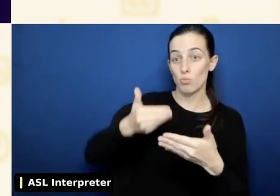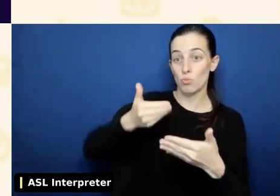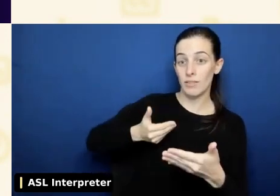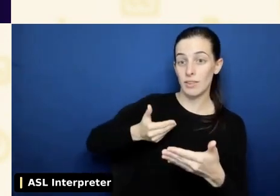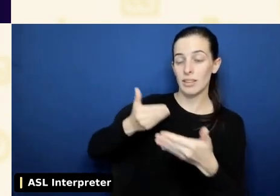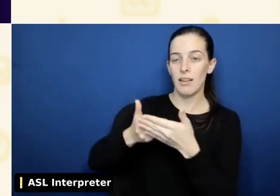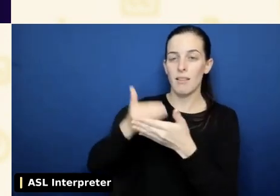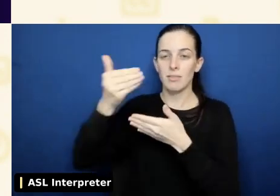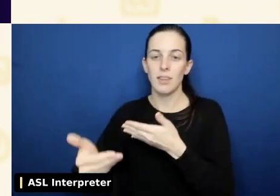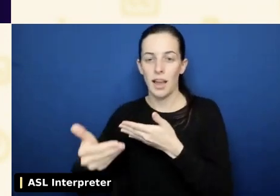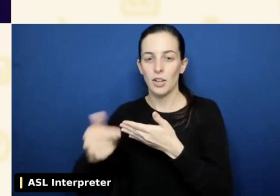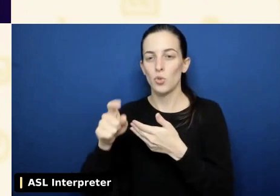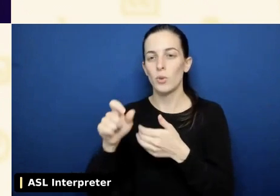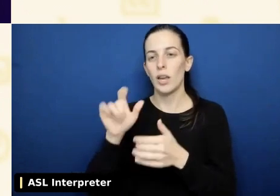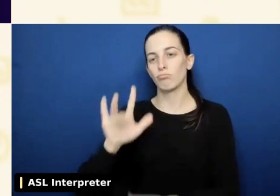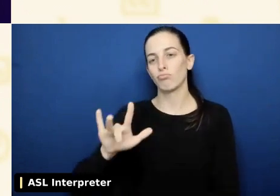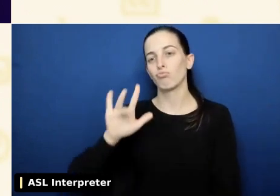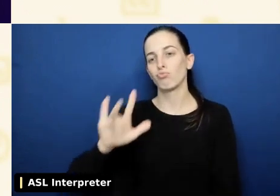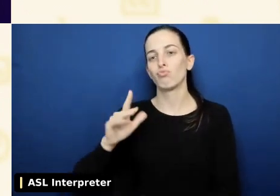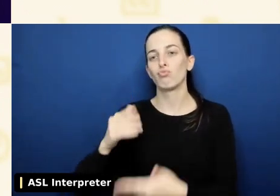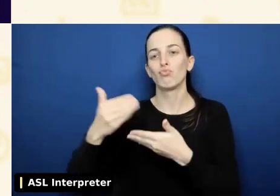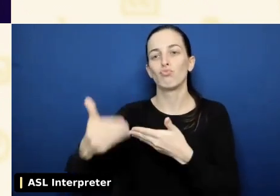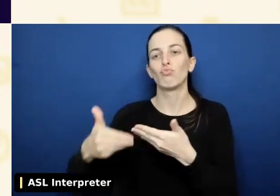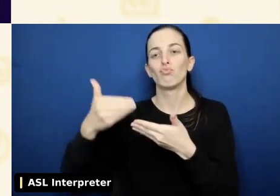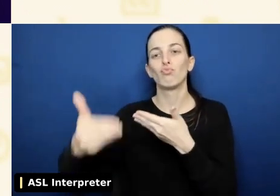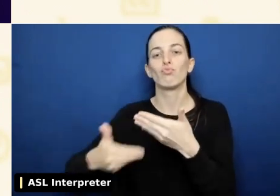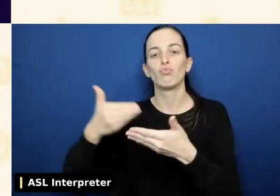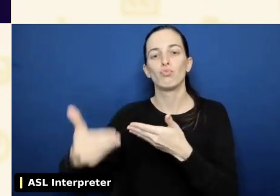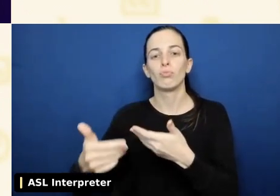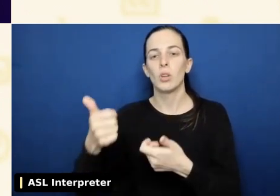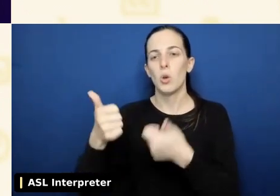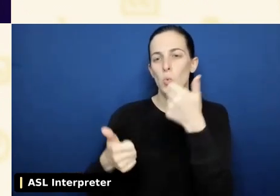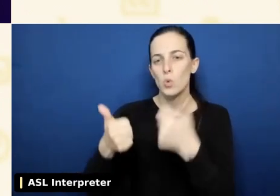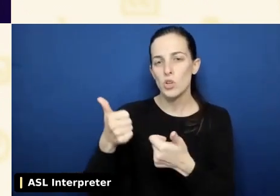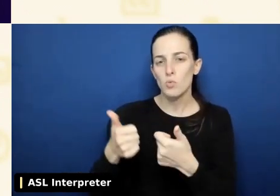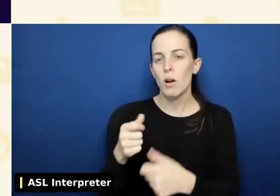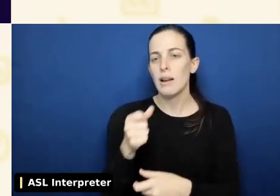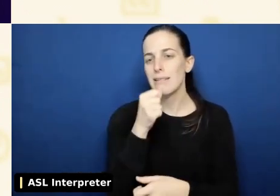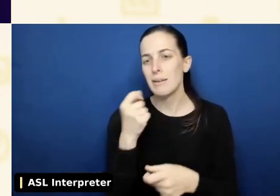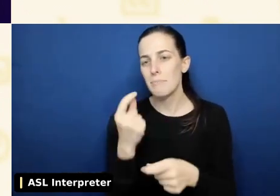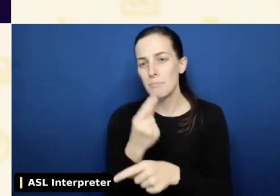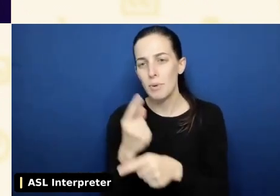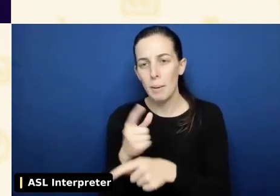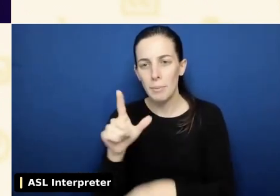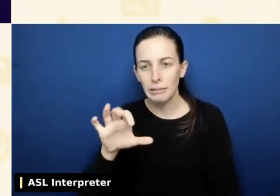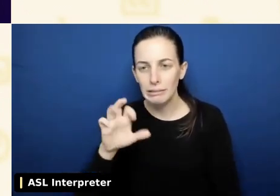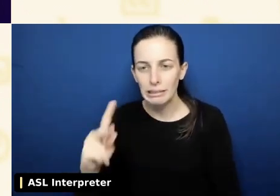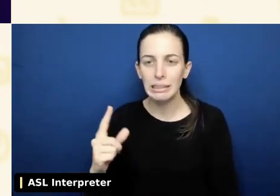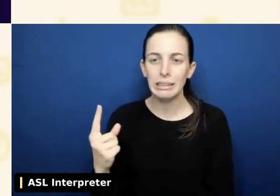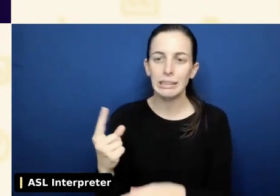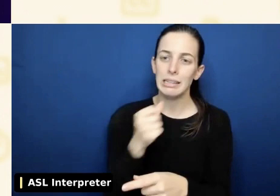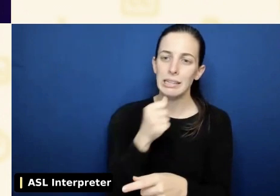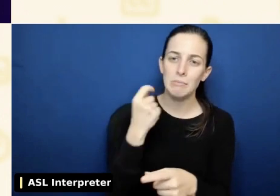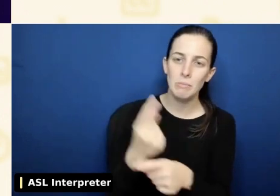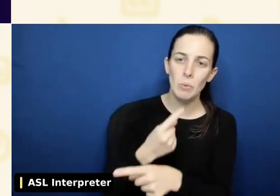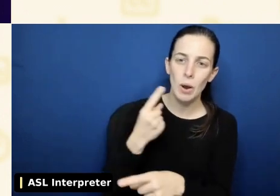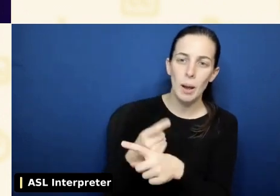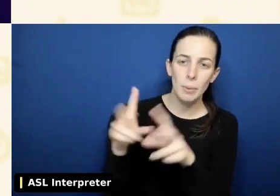So we're seeing image, empty alternative text, improper use of link, incorrect heading order and it's jumping through the page